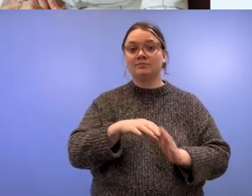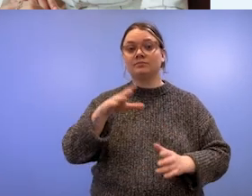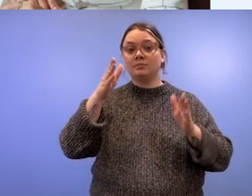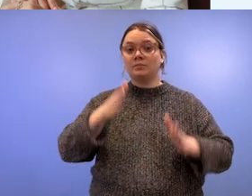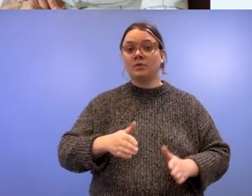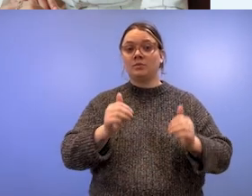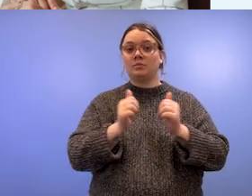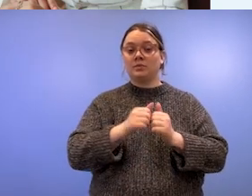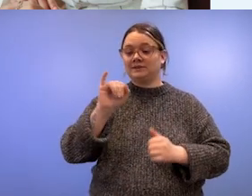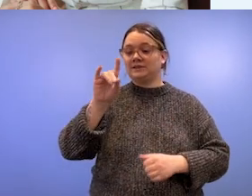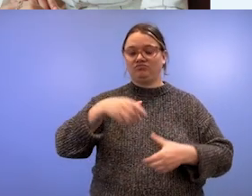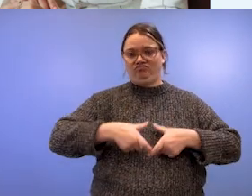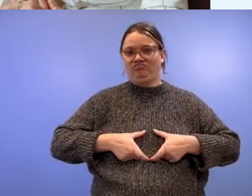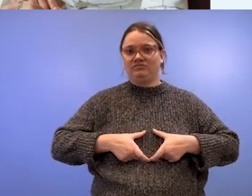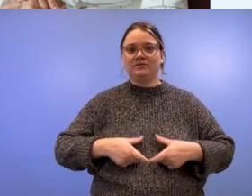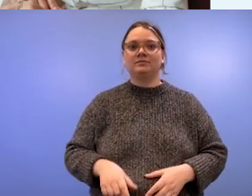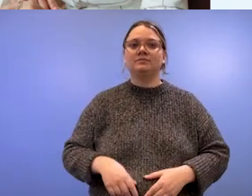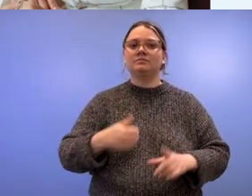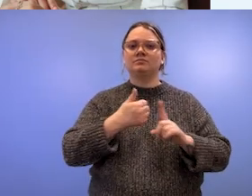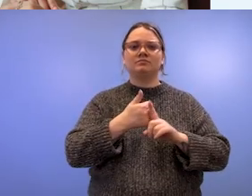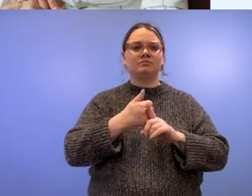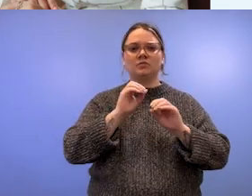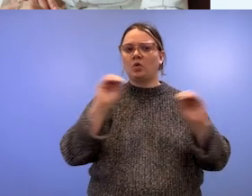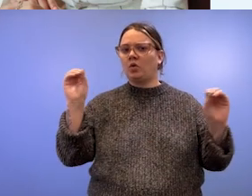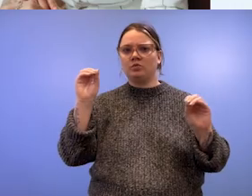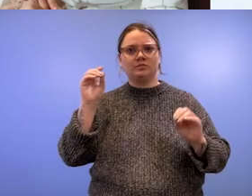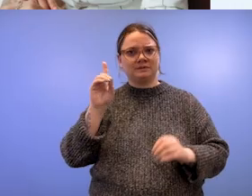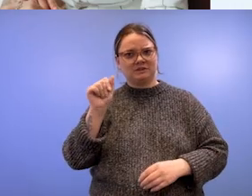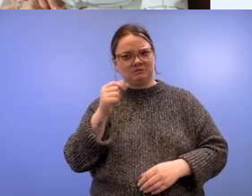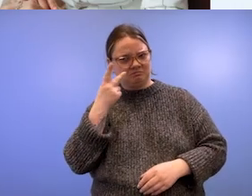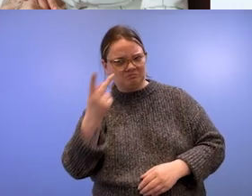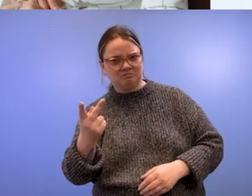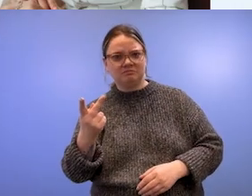person wearing an ID badge who has no visible disability. However, they do have a learning